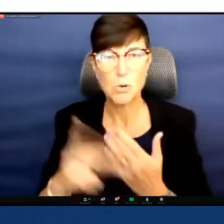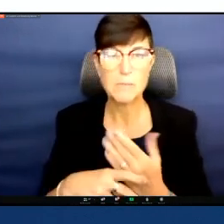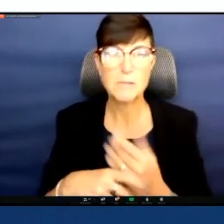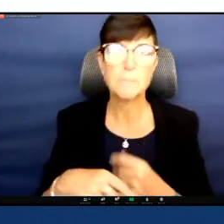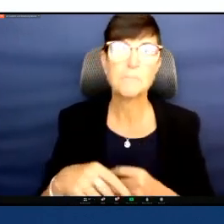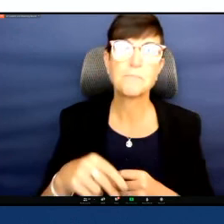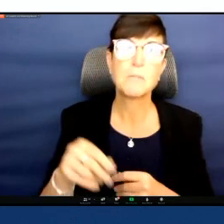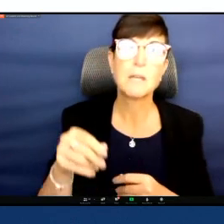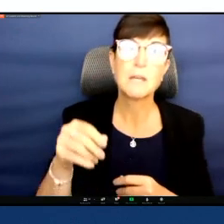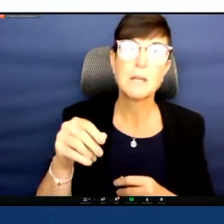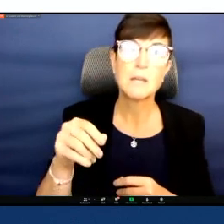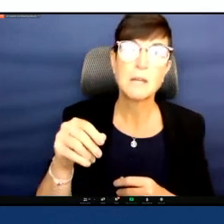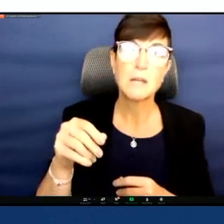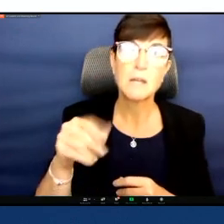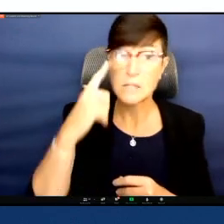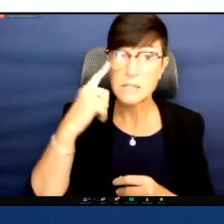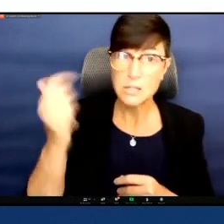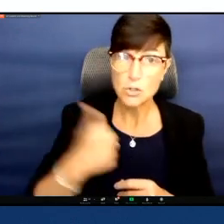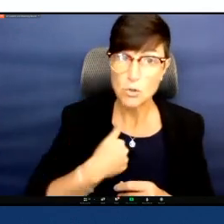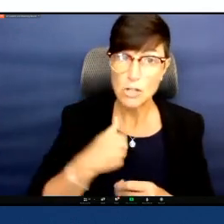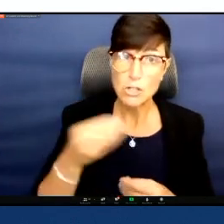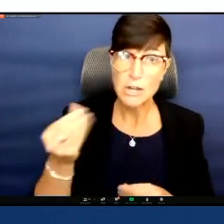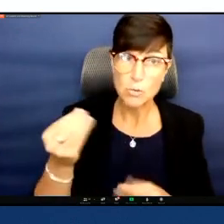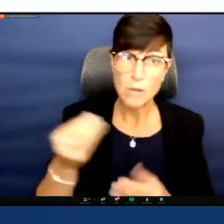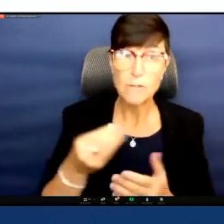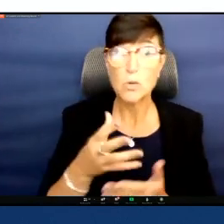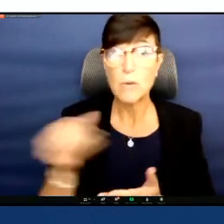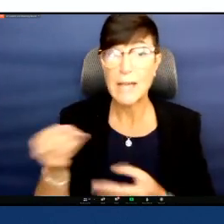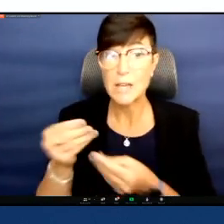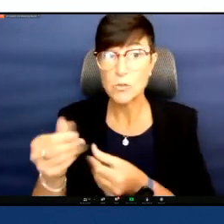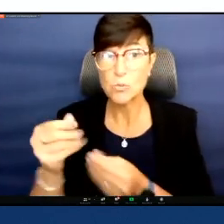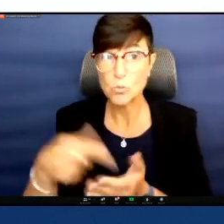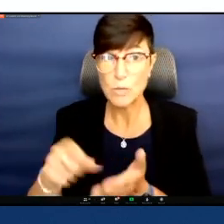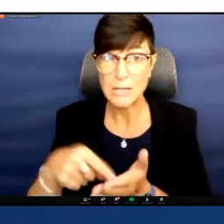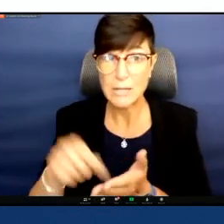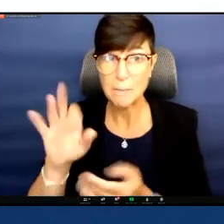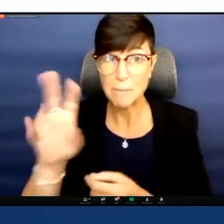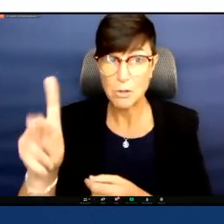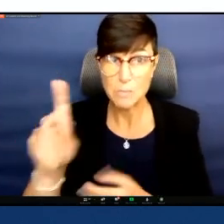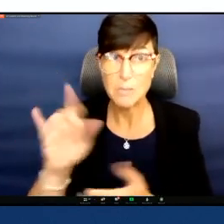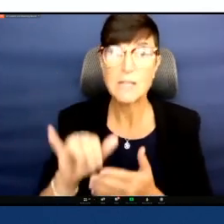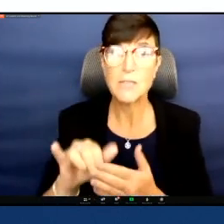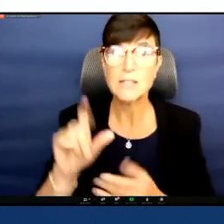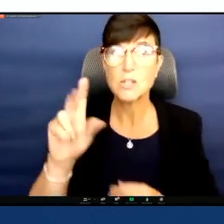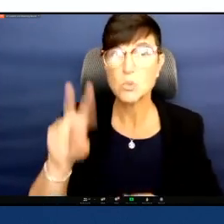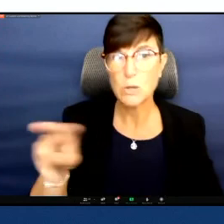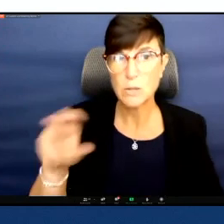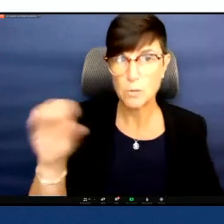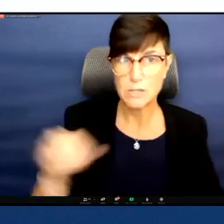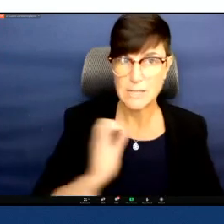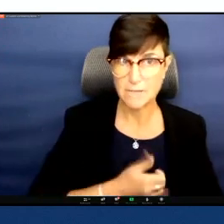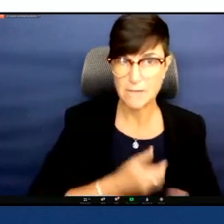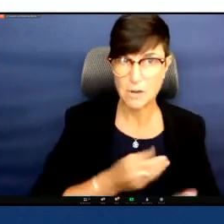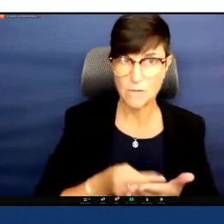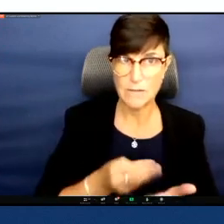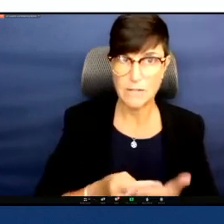total 740 million, accounting for 22% of the funding and the use of available fund balance in the general fund,